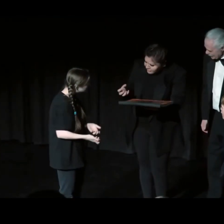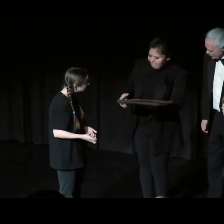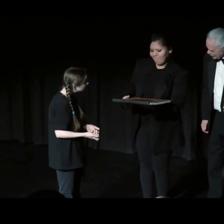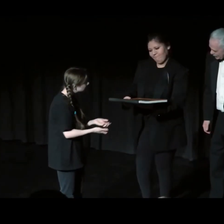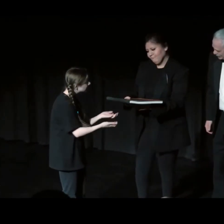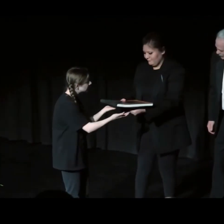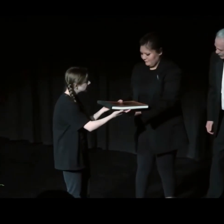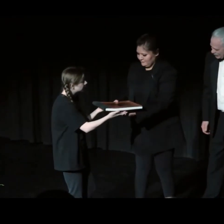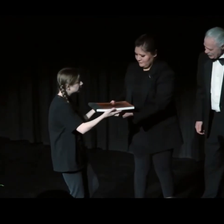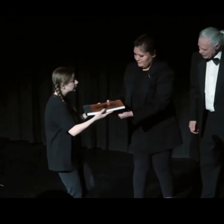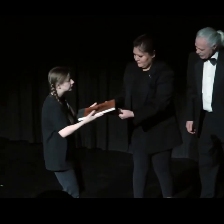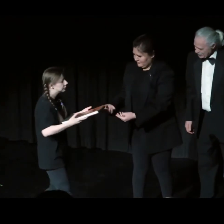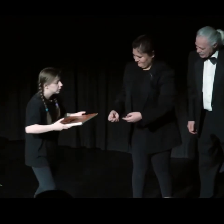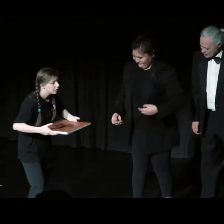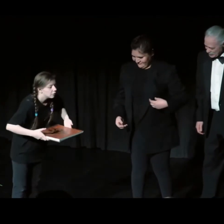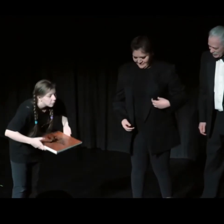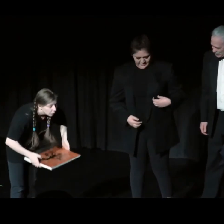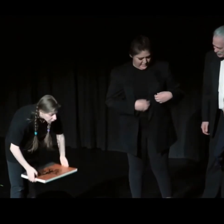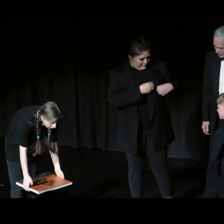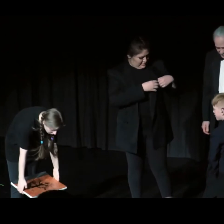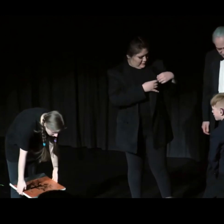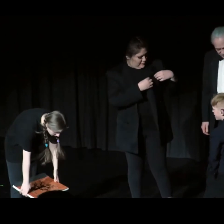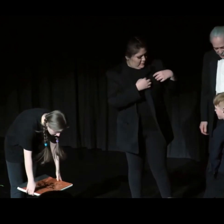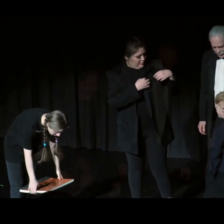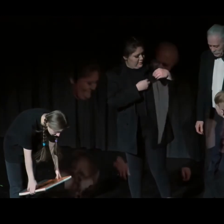Student: This is wonderful! Thank you.